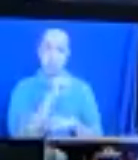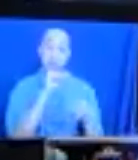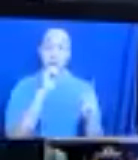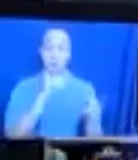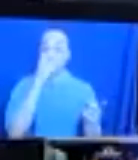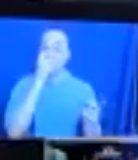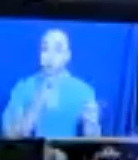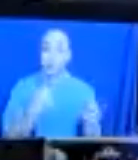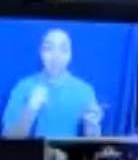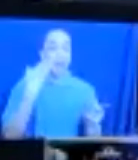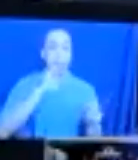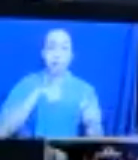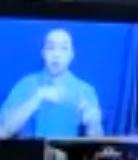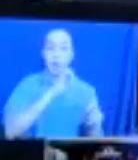IN THE PHILIPPINES, I WAS SO WESTERNIZED.